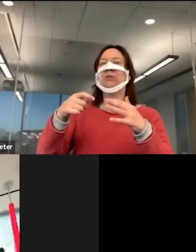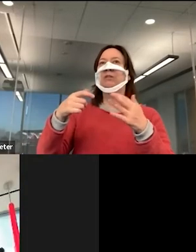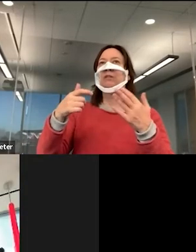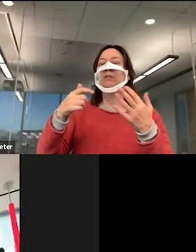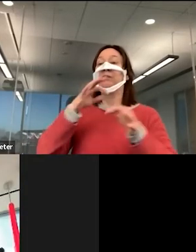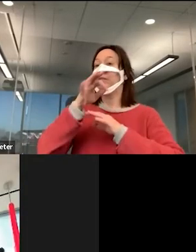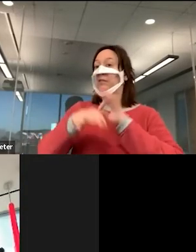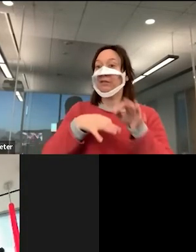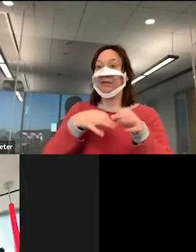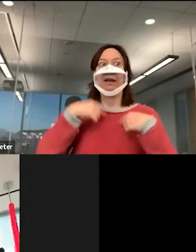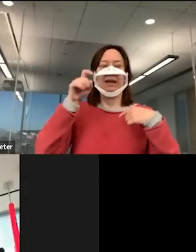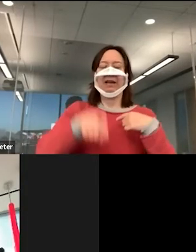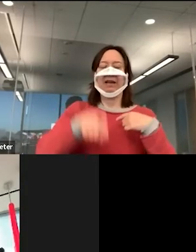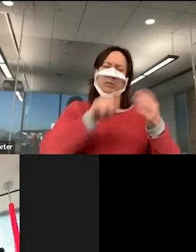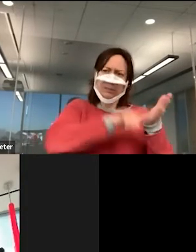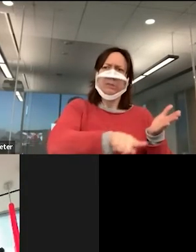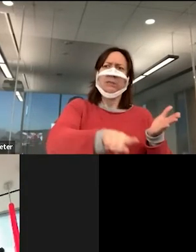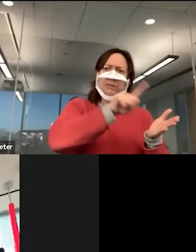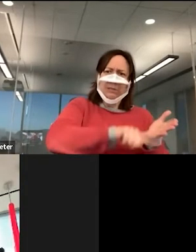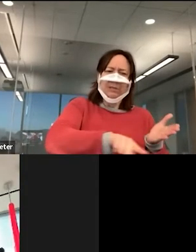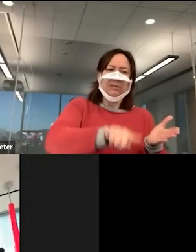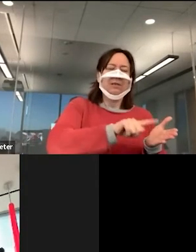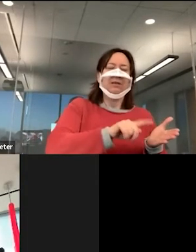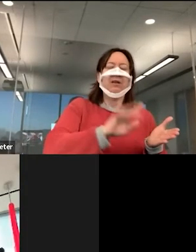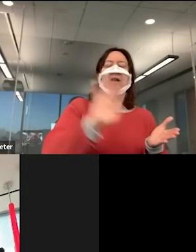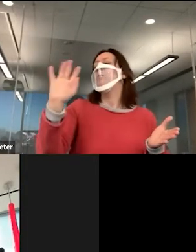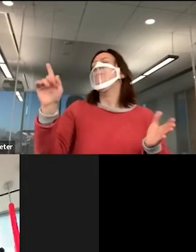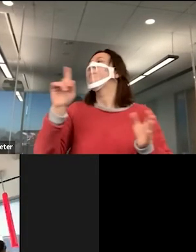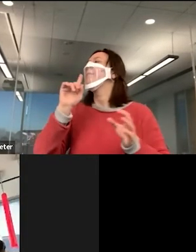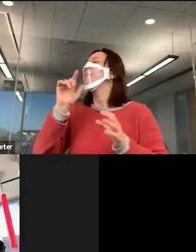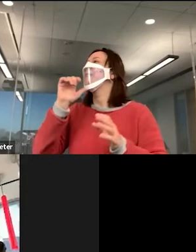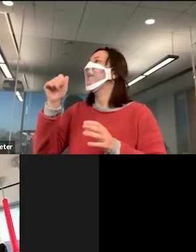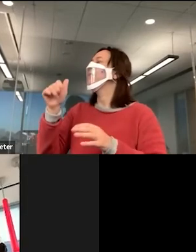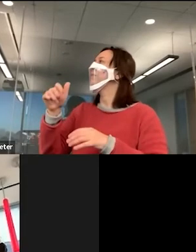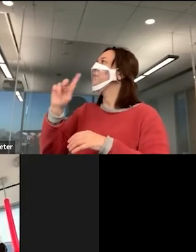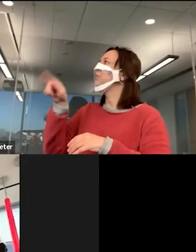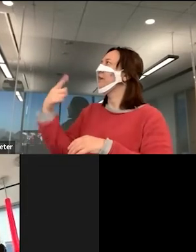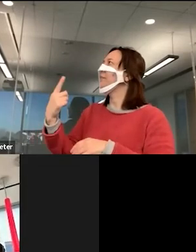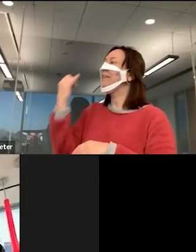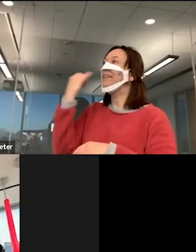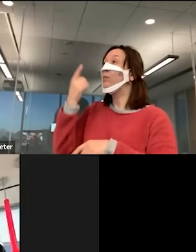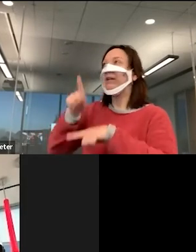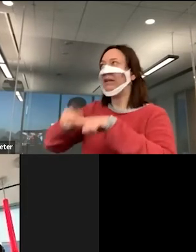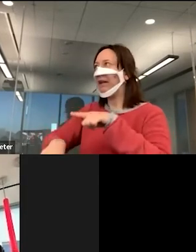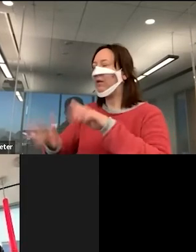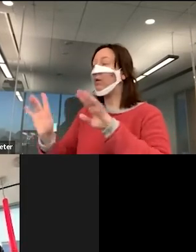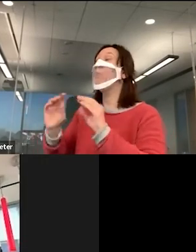um oh and it was even more involved than that it wasn't just what if we can't do it what if there's